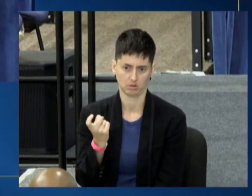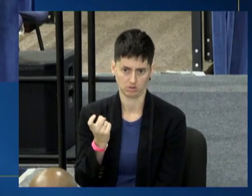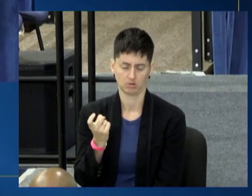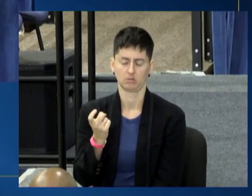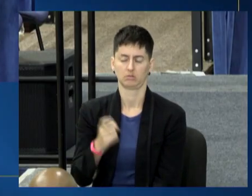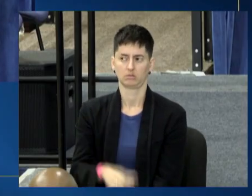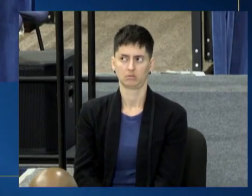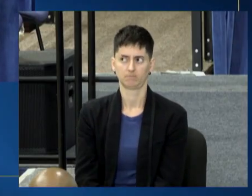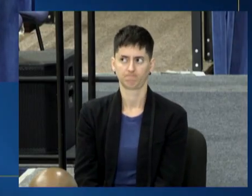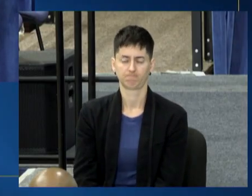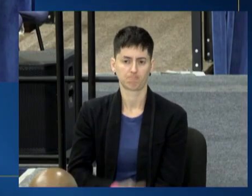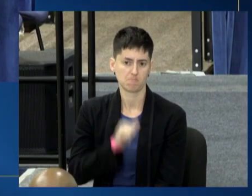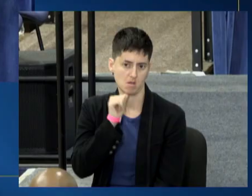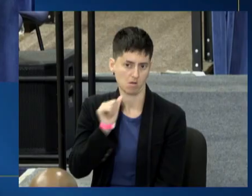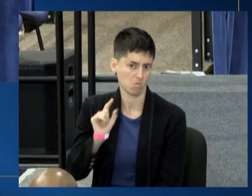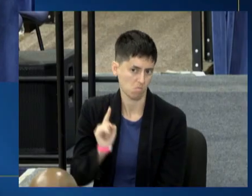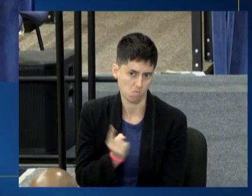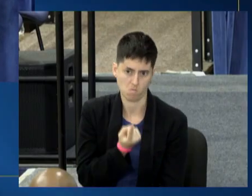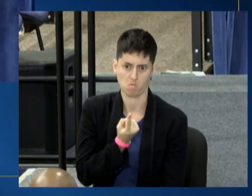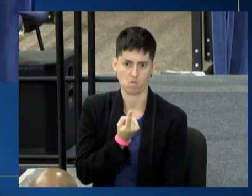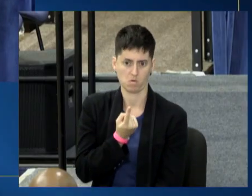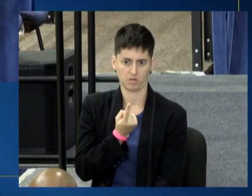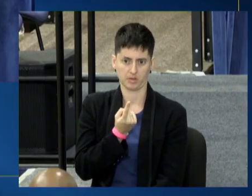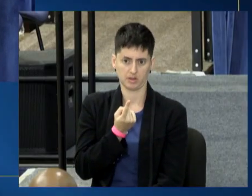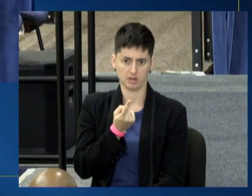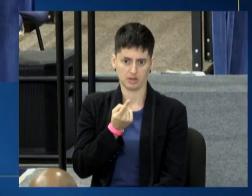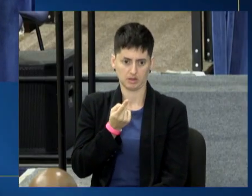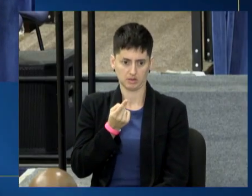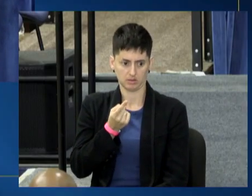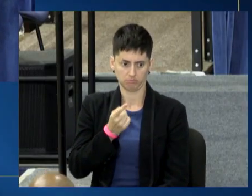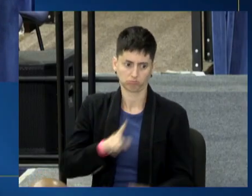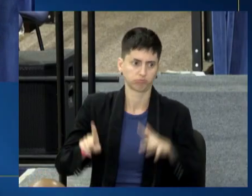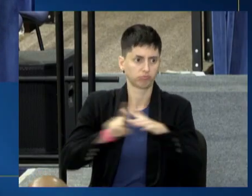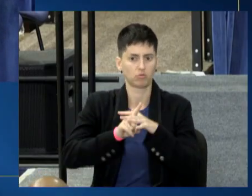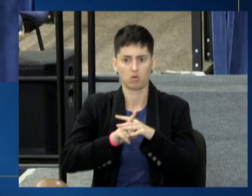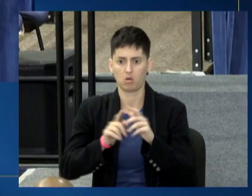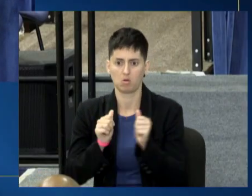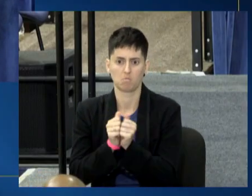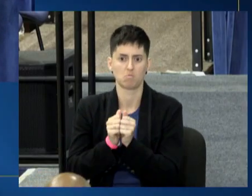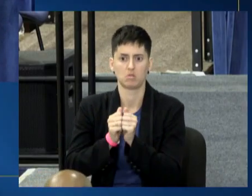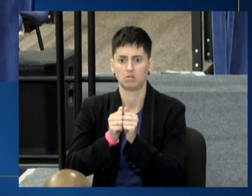We are not just coming forward with applied resources to allow every single person who